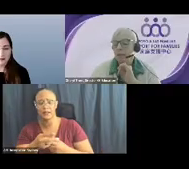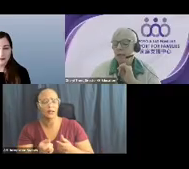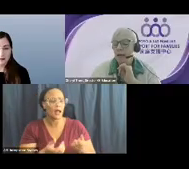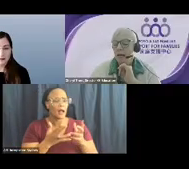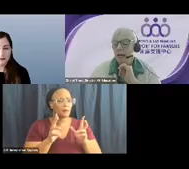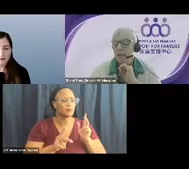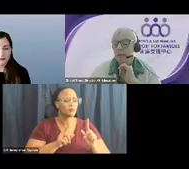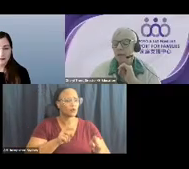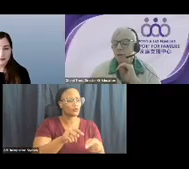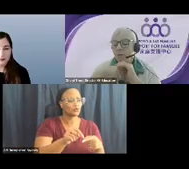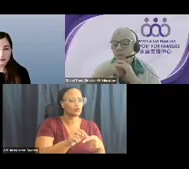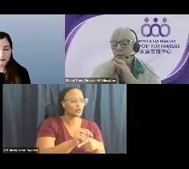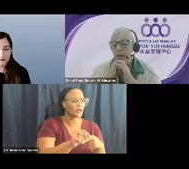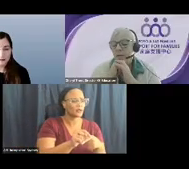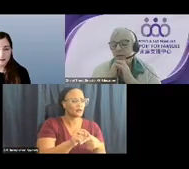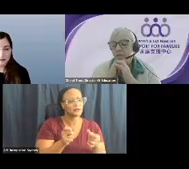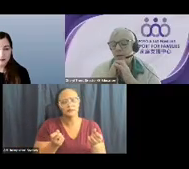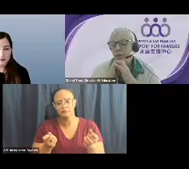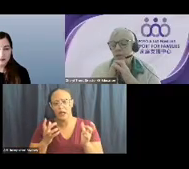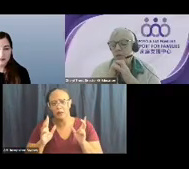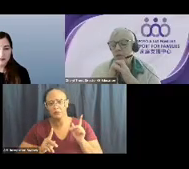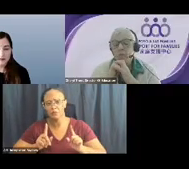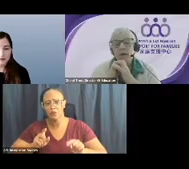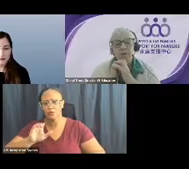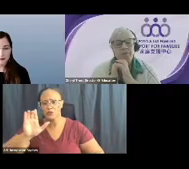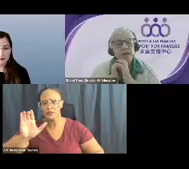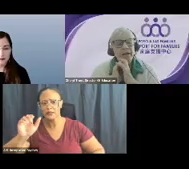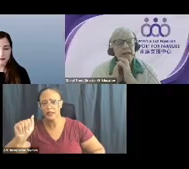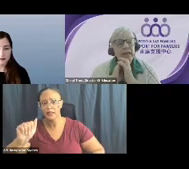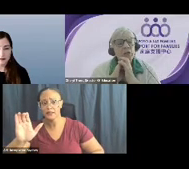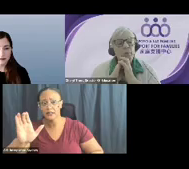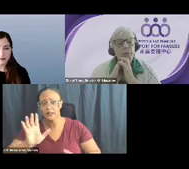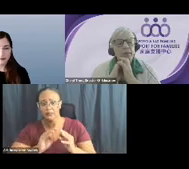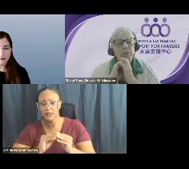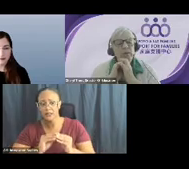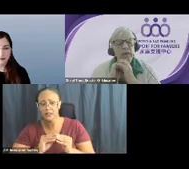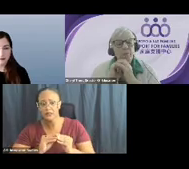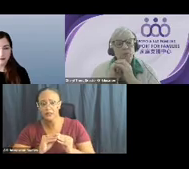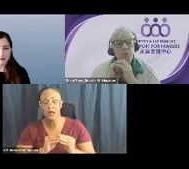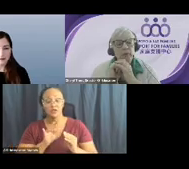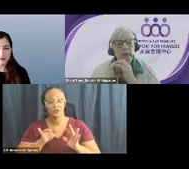and so on. And so having information, you know, about the family engagement piece, for example,